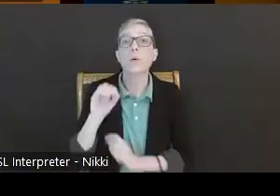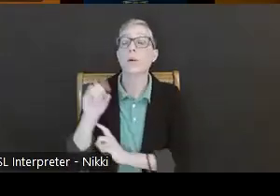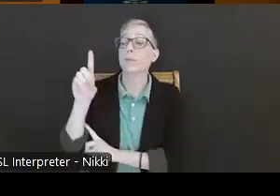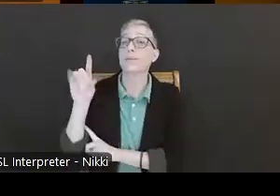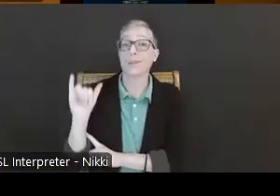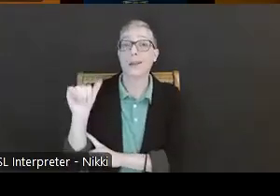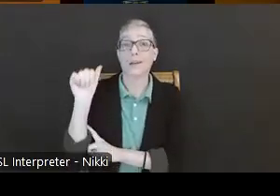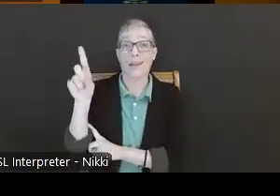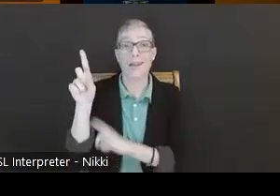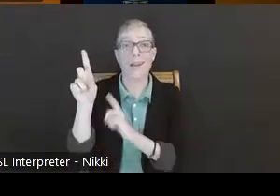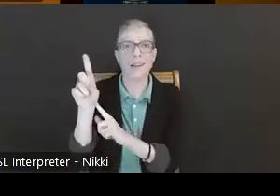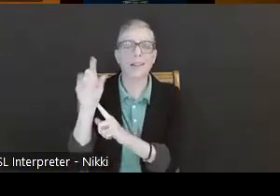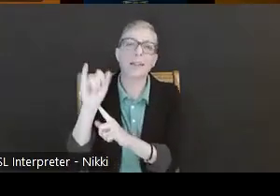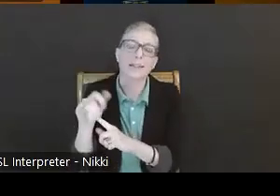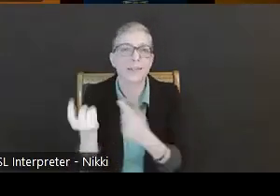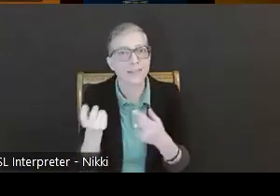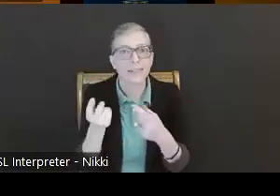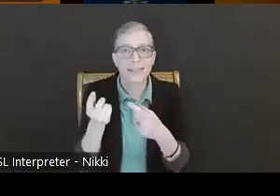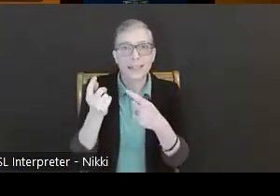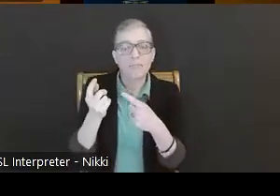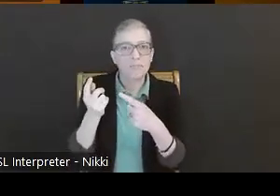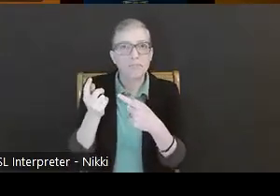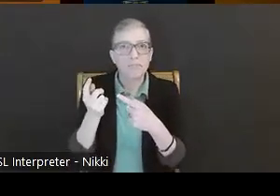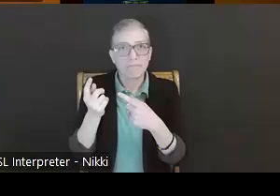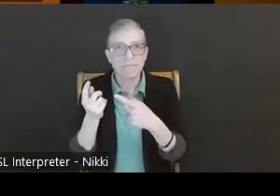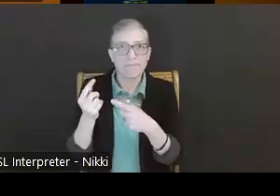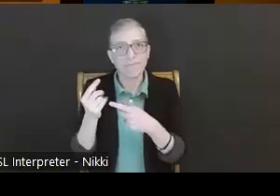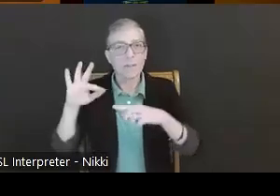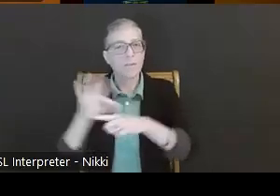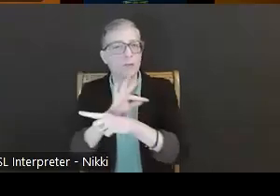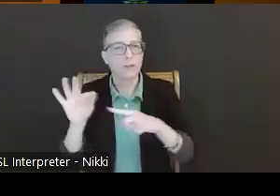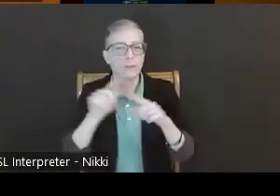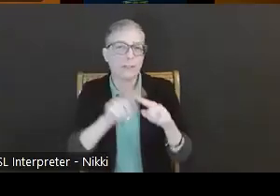but there may be many diets that already are not functioning adaptively and so we're adding